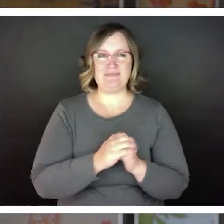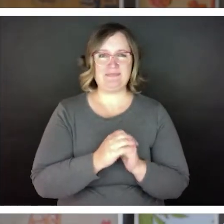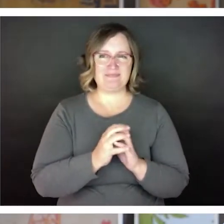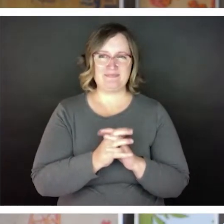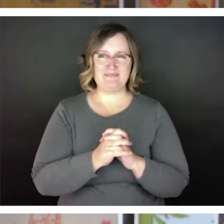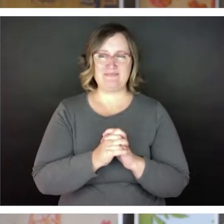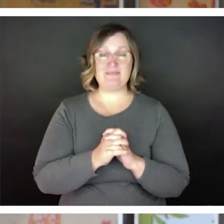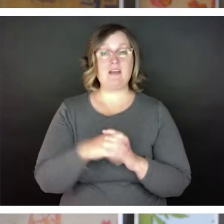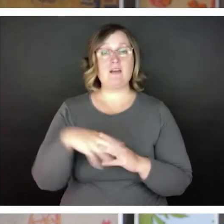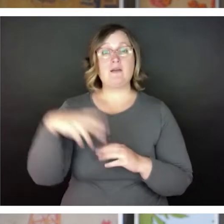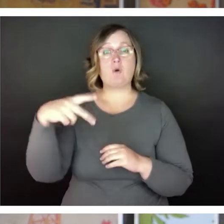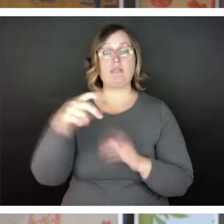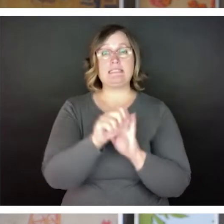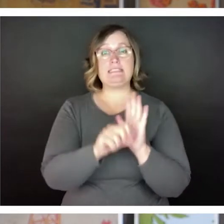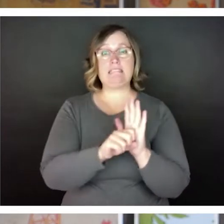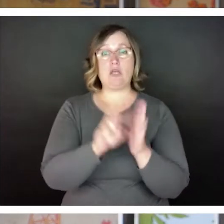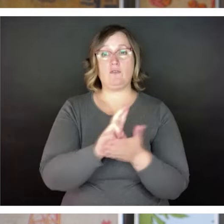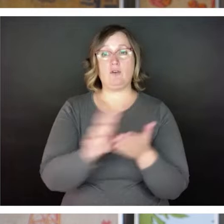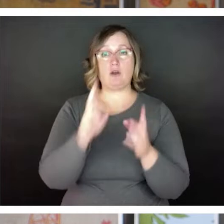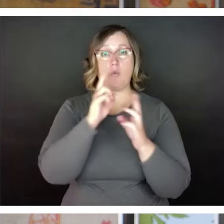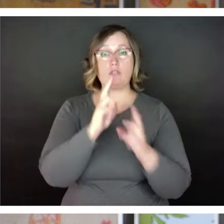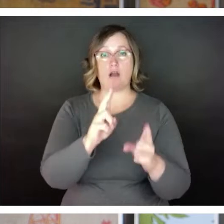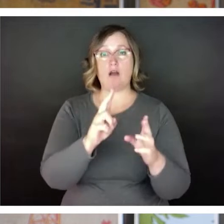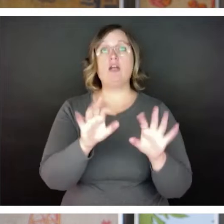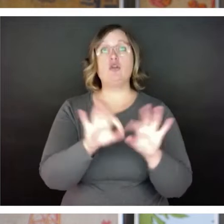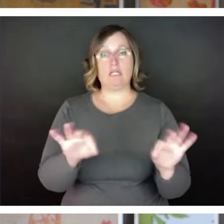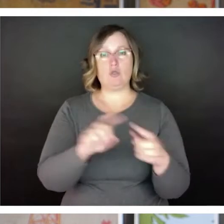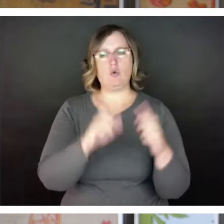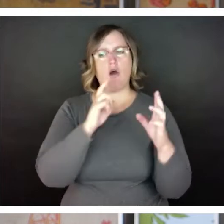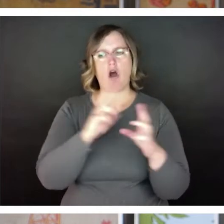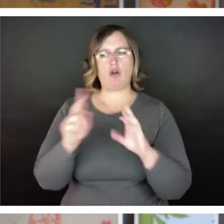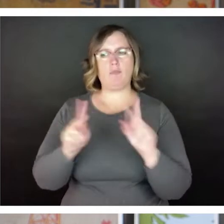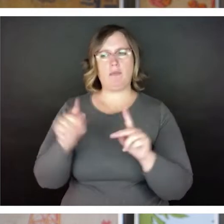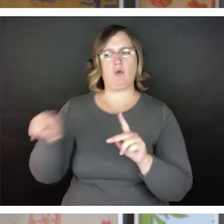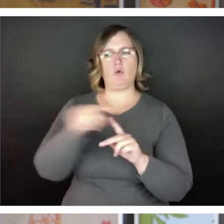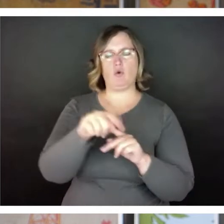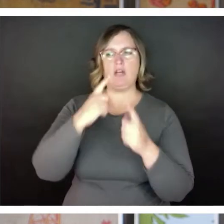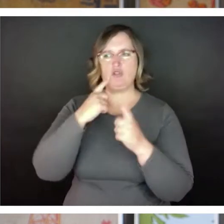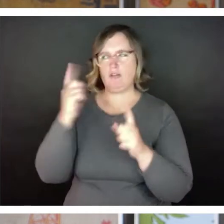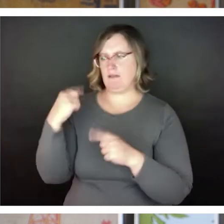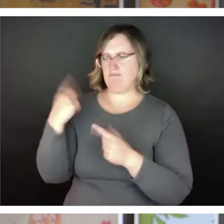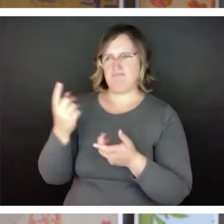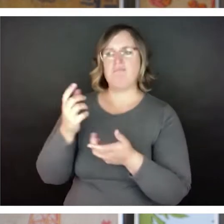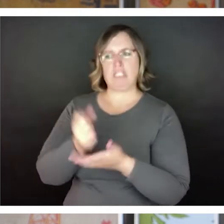Portland State University awards honorary degrees to acknowledge individuals who have achieved outstanding scholarship or artistic accomplishments